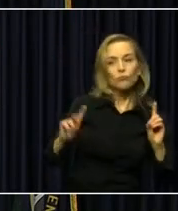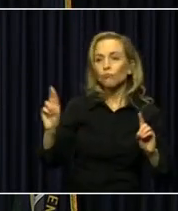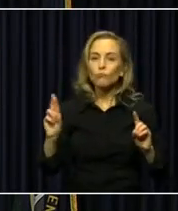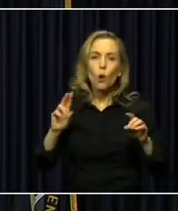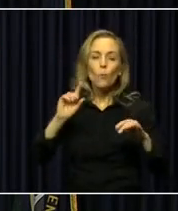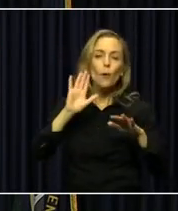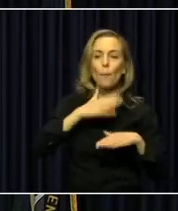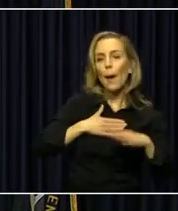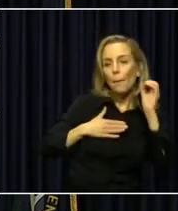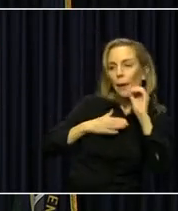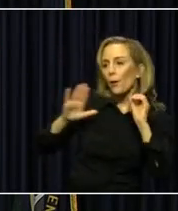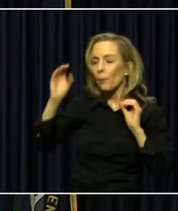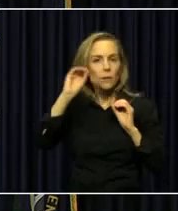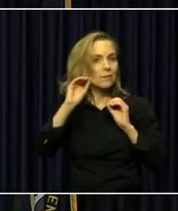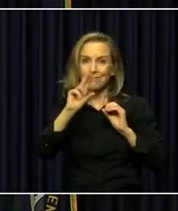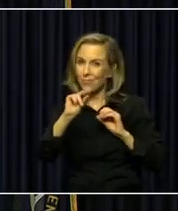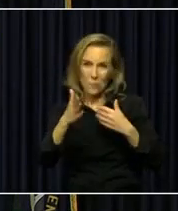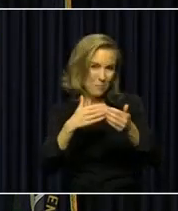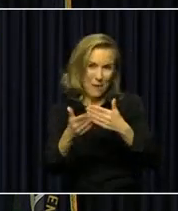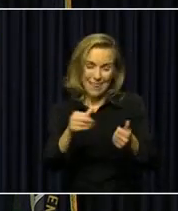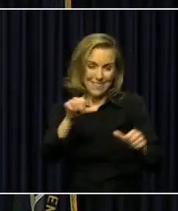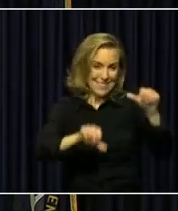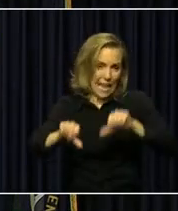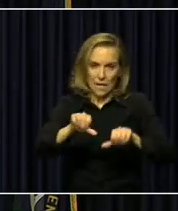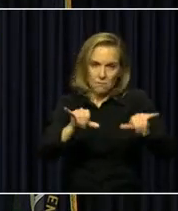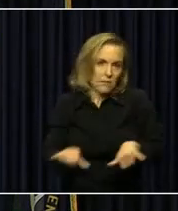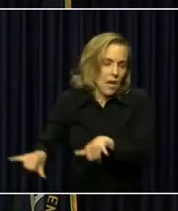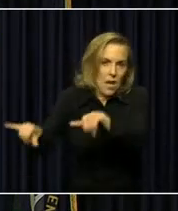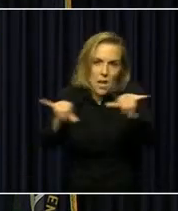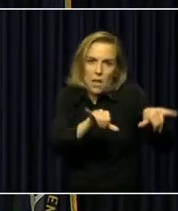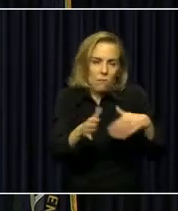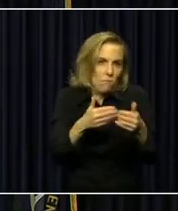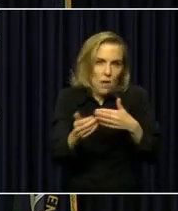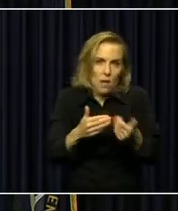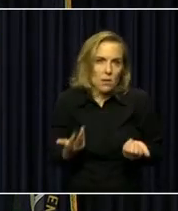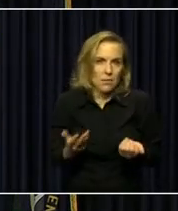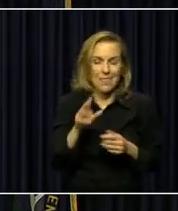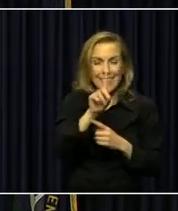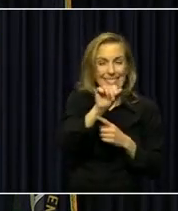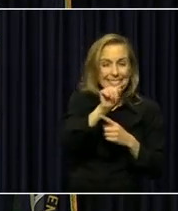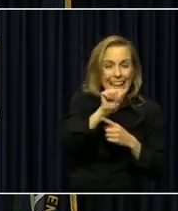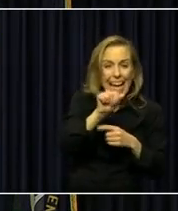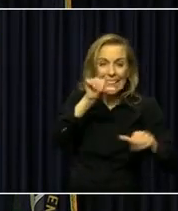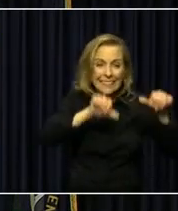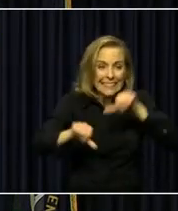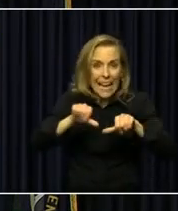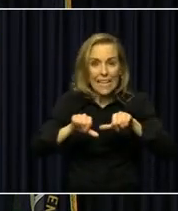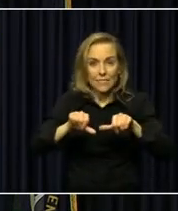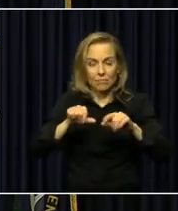TEST POSITIVE, EVEN THOUGH THINGS ARE OPENED UP, YOUR GOING TO HAVE TO BE SELF-QUARANTINED FOR A PERIOD OF TIME, AND YOU